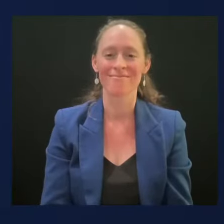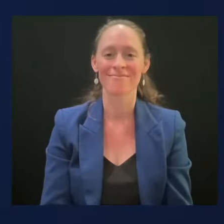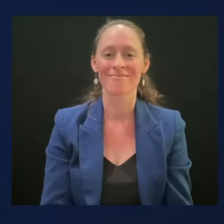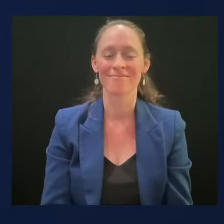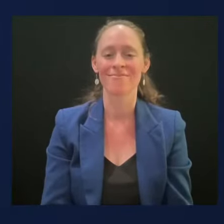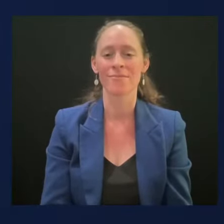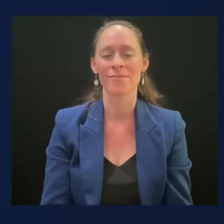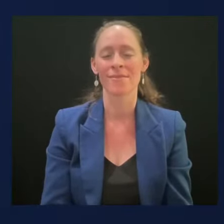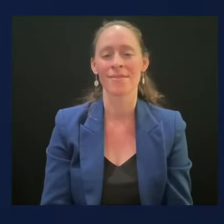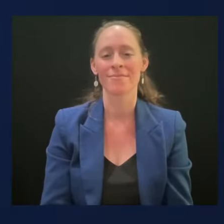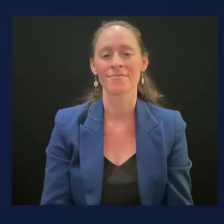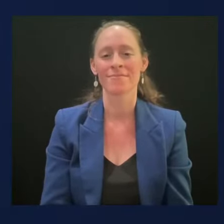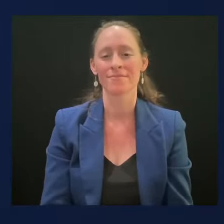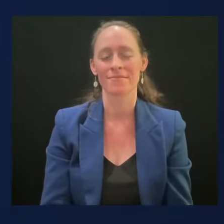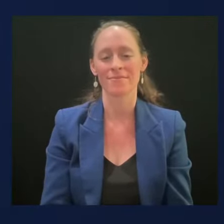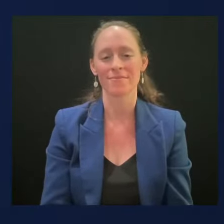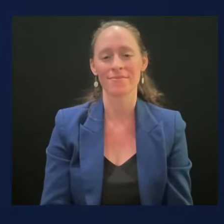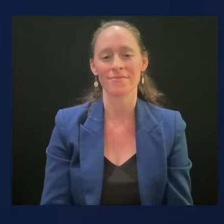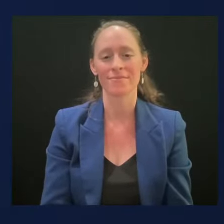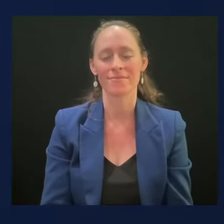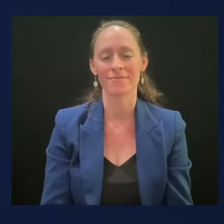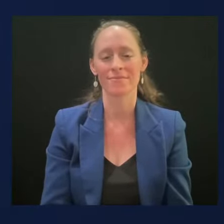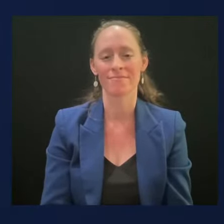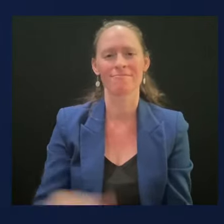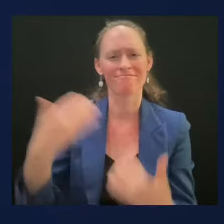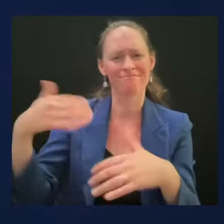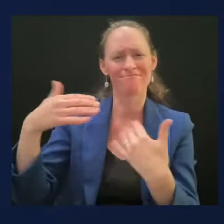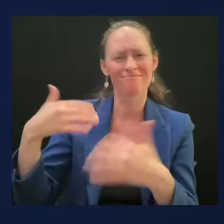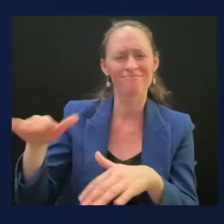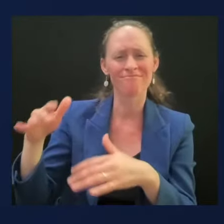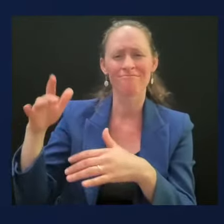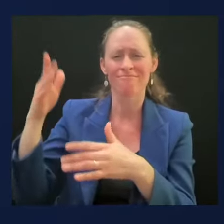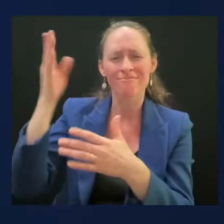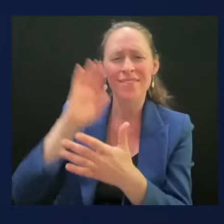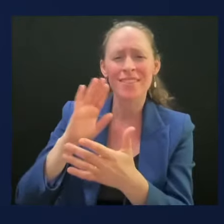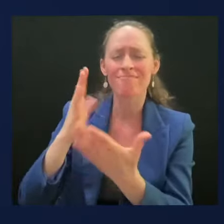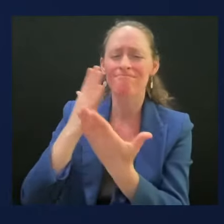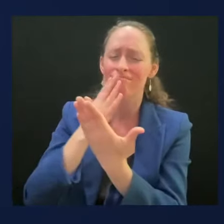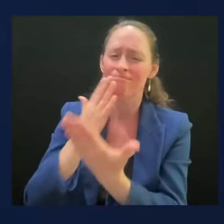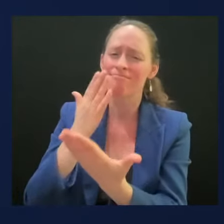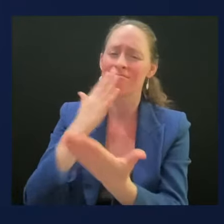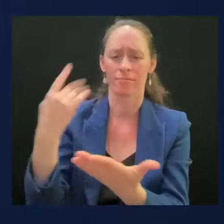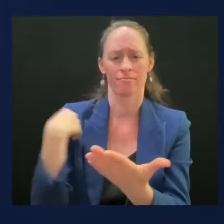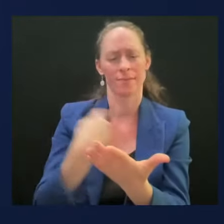Pray that you grant us the grace to never forget, and to lead lives worthy of the price paid on our behalf